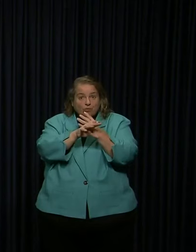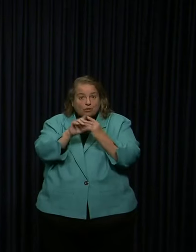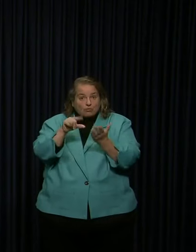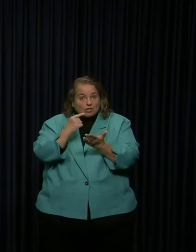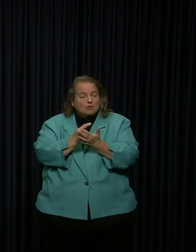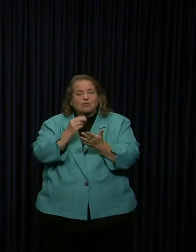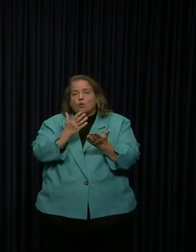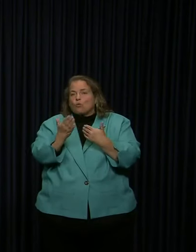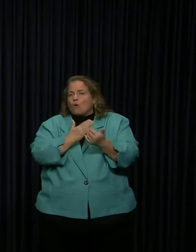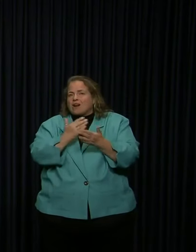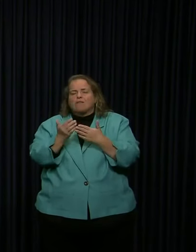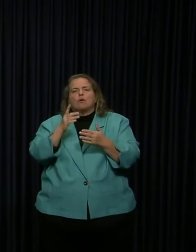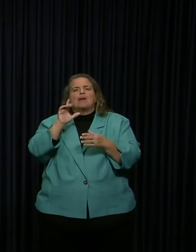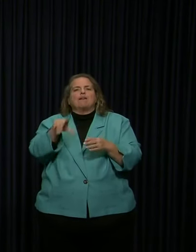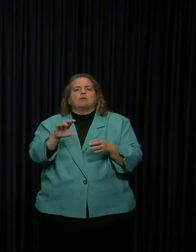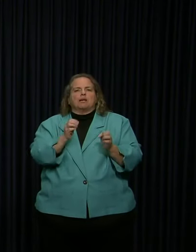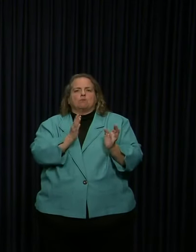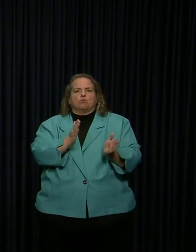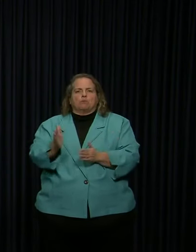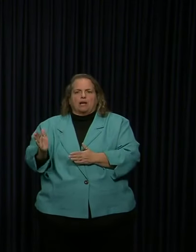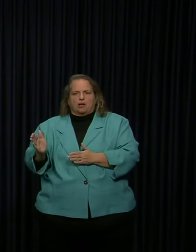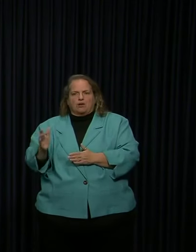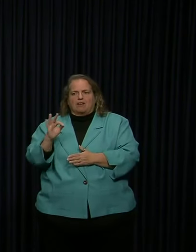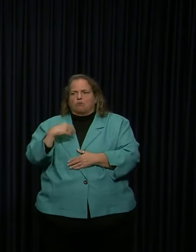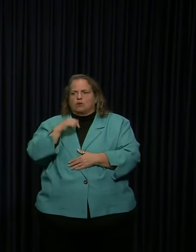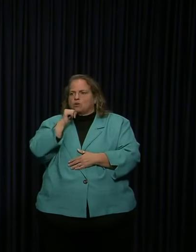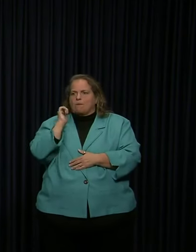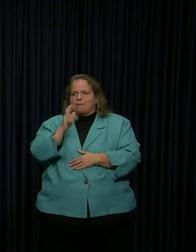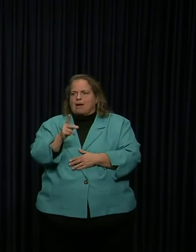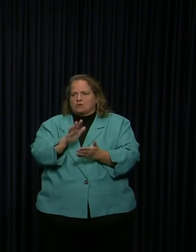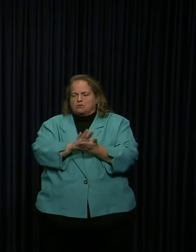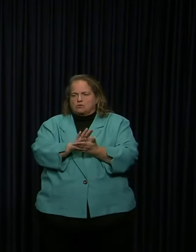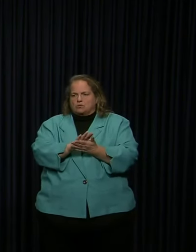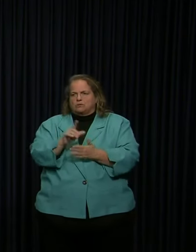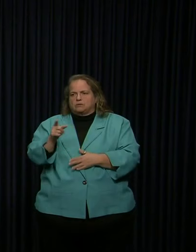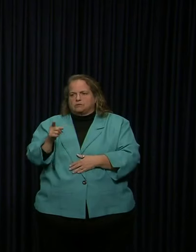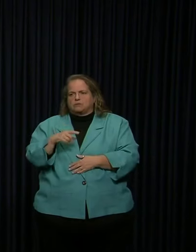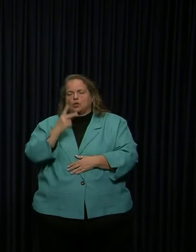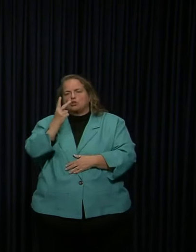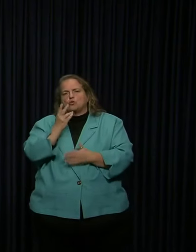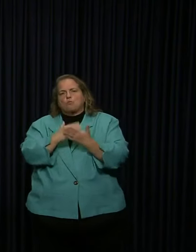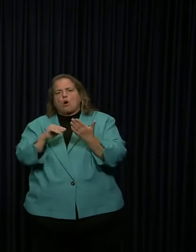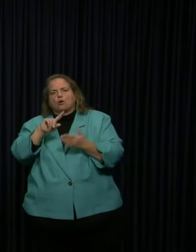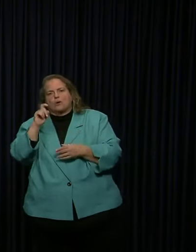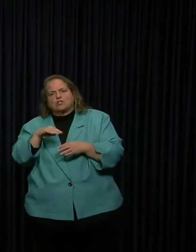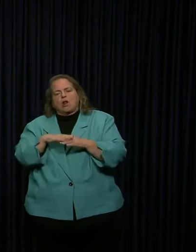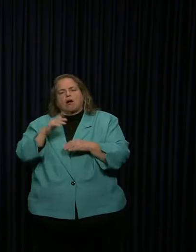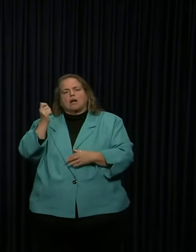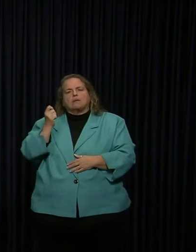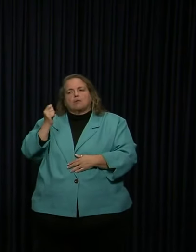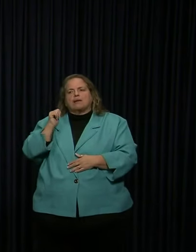WE ARE MOVING OUR CALLS CENTER. THE PLANS ARE TO GO FROM 12 PEOPLE WHO USED TO ANSWER THE